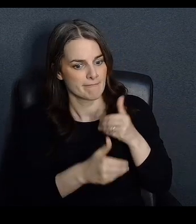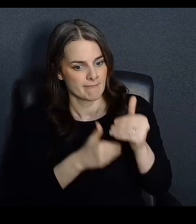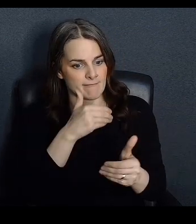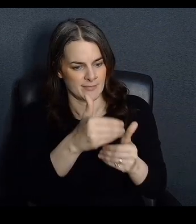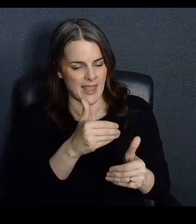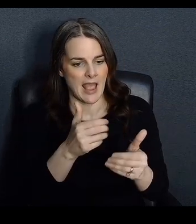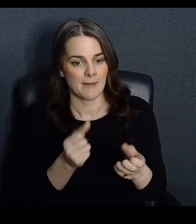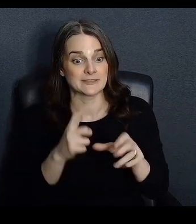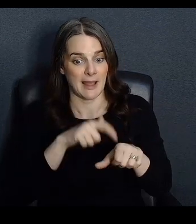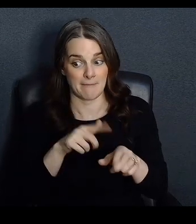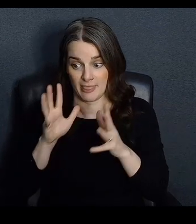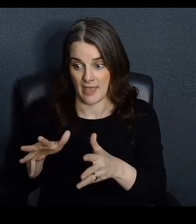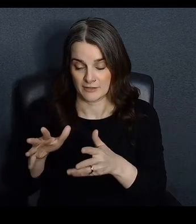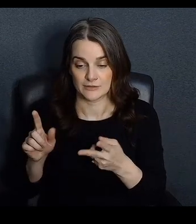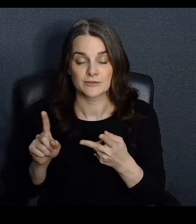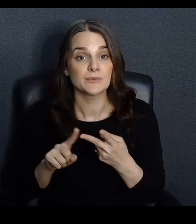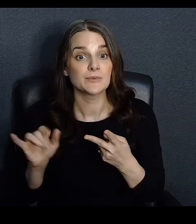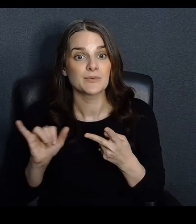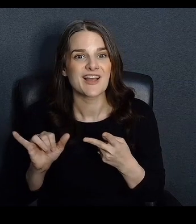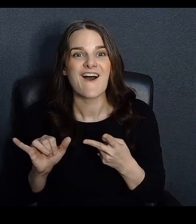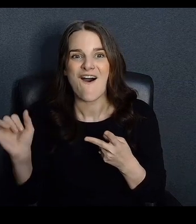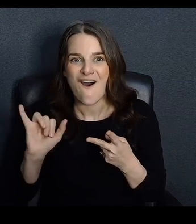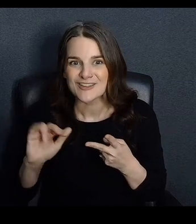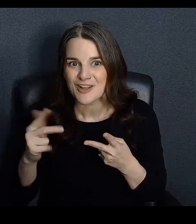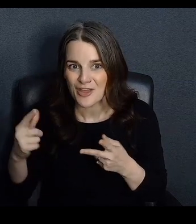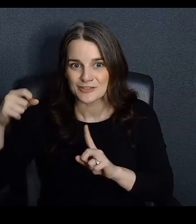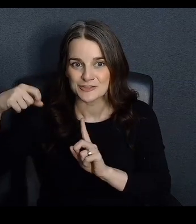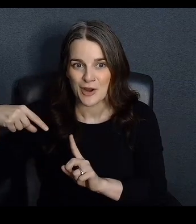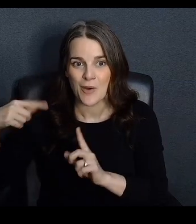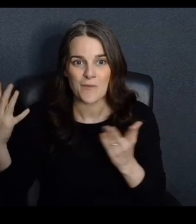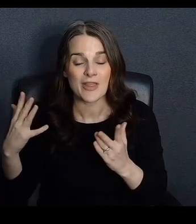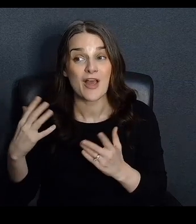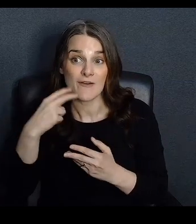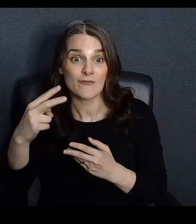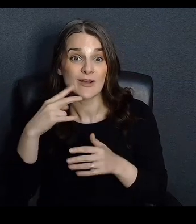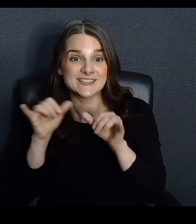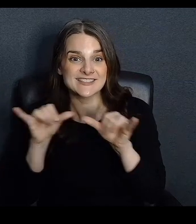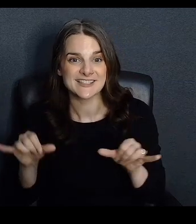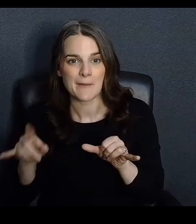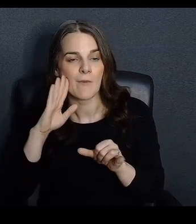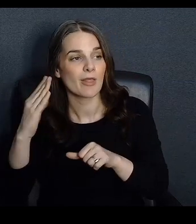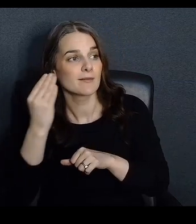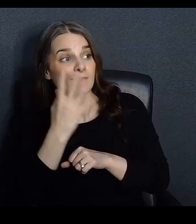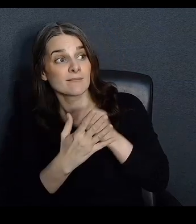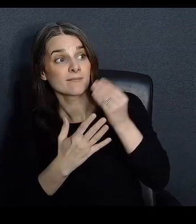Then meanwhile, the third action being simultaneously triggered is that the voice assistant is going to tell me the weather forecast for tomorrow